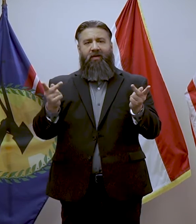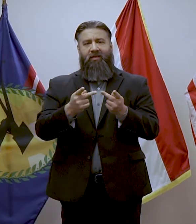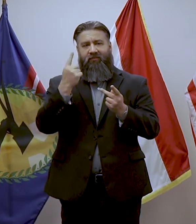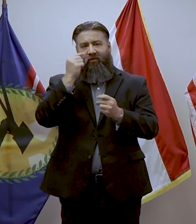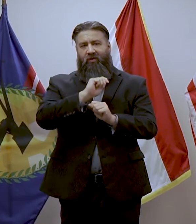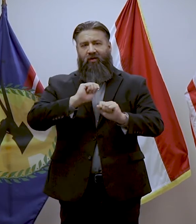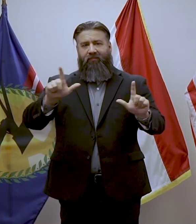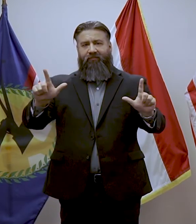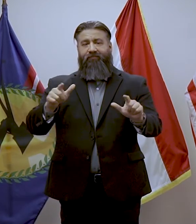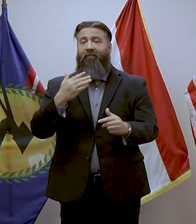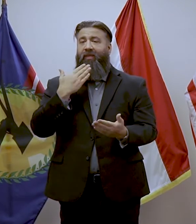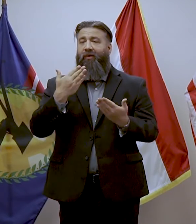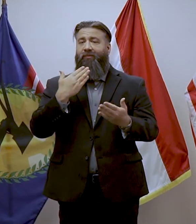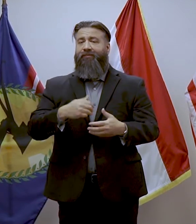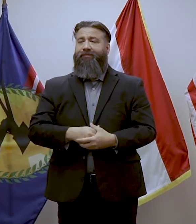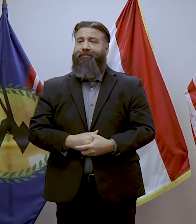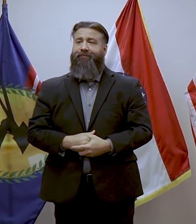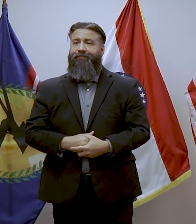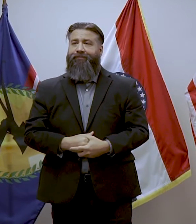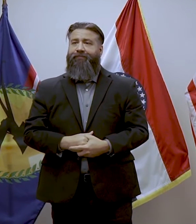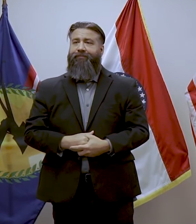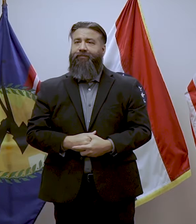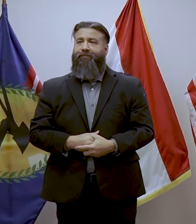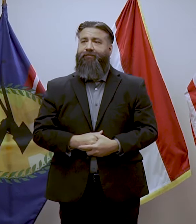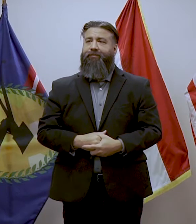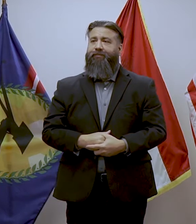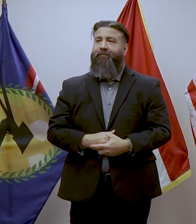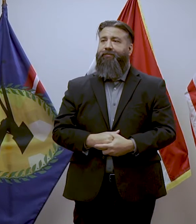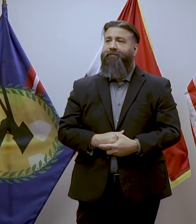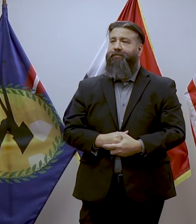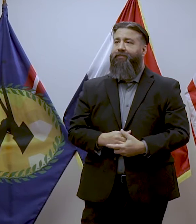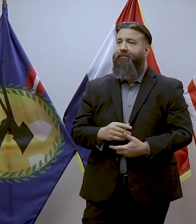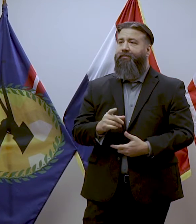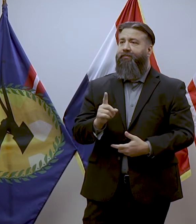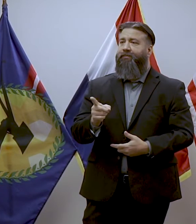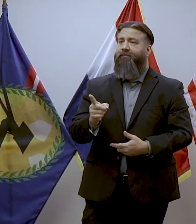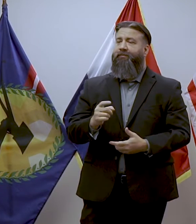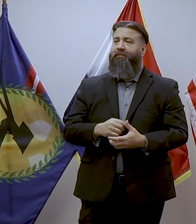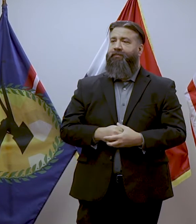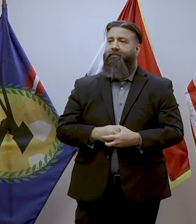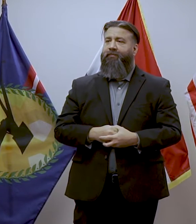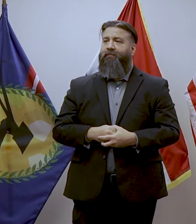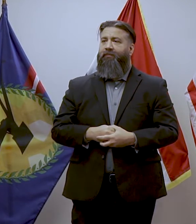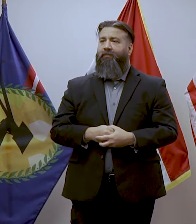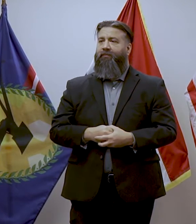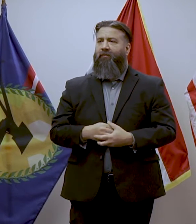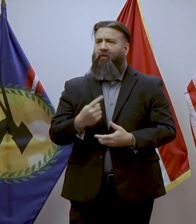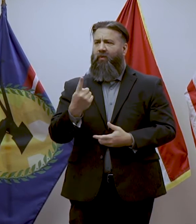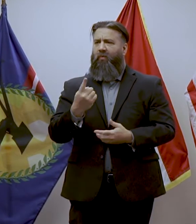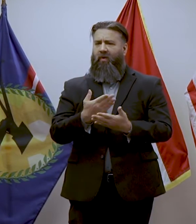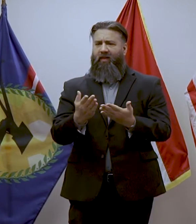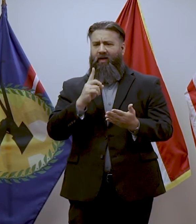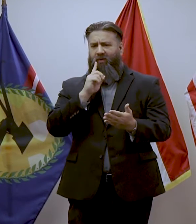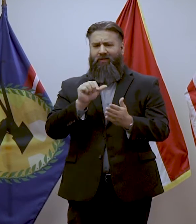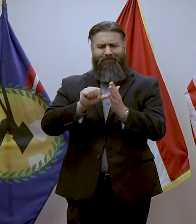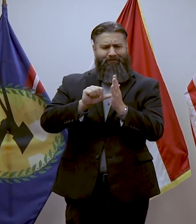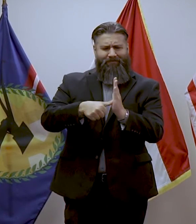And I would be glad to take any questions. What do you see? Is there one area here that stands out in your mind is really highlighted